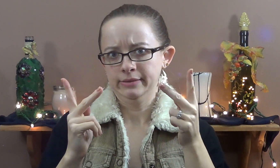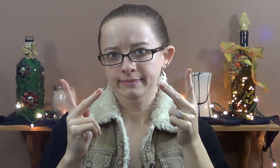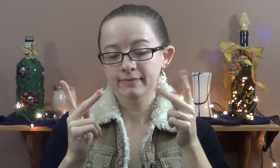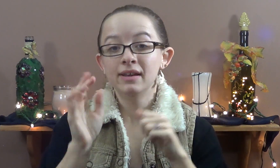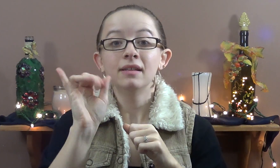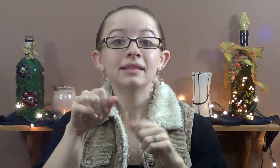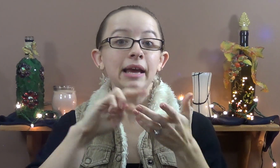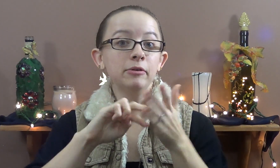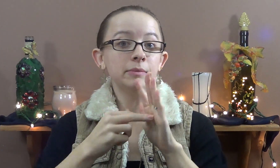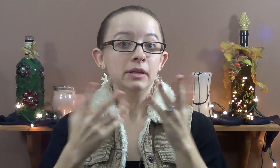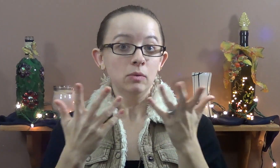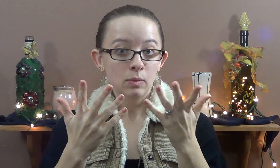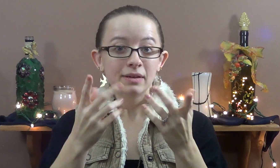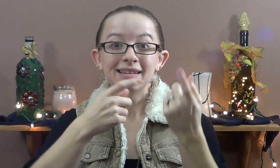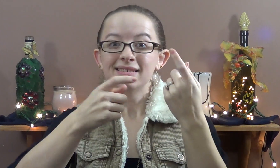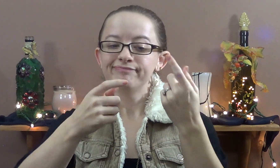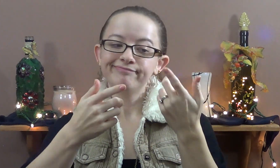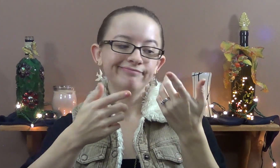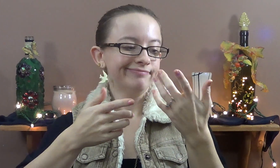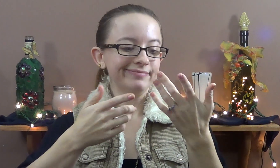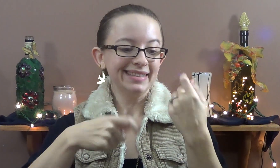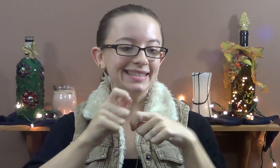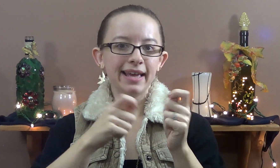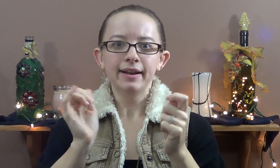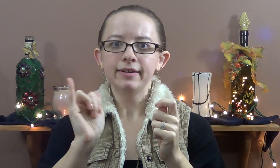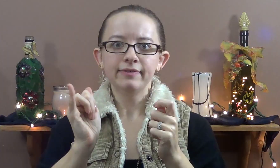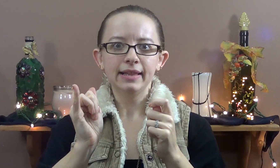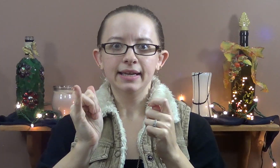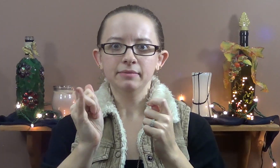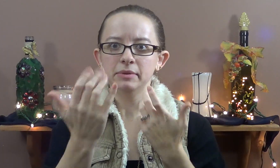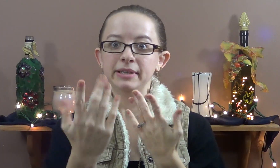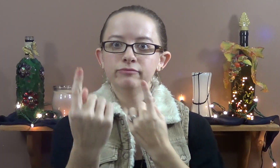usually when someone's called low vision. So for example